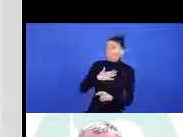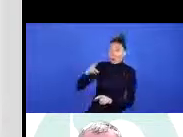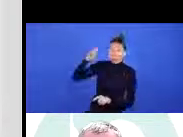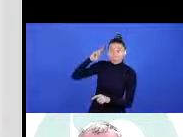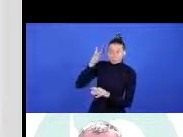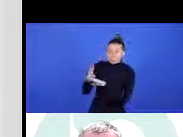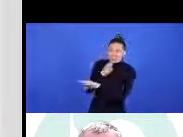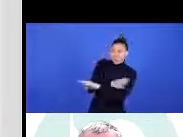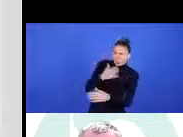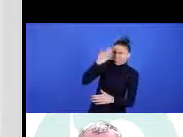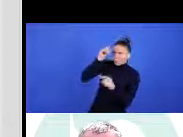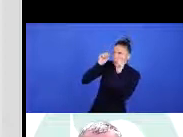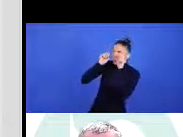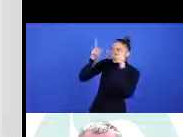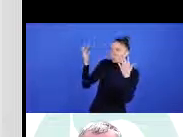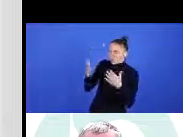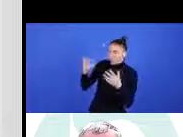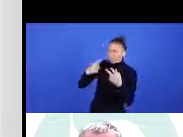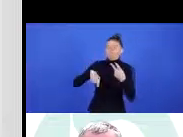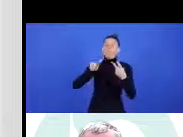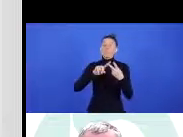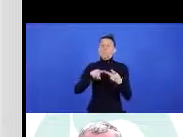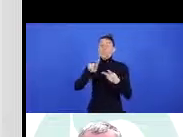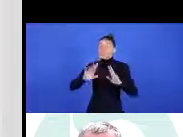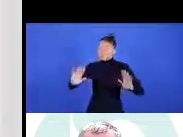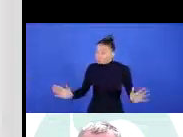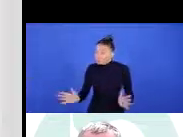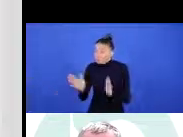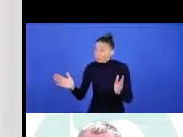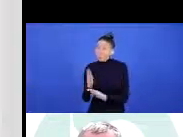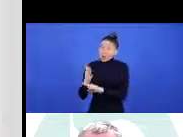at are creating greater awareness of C Is